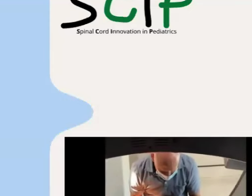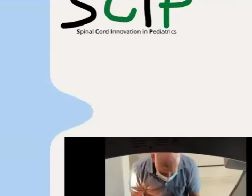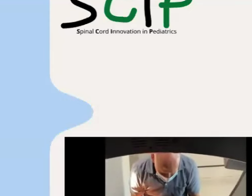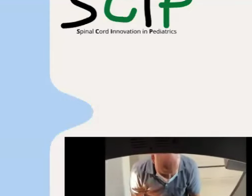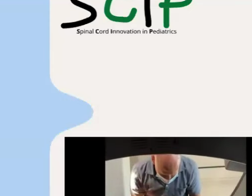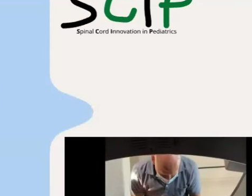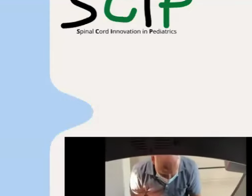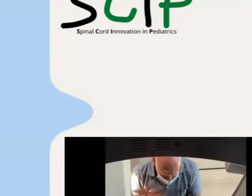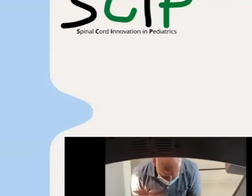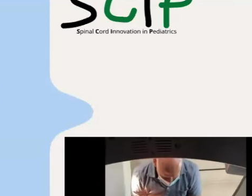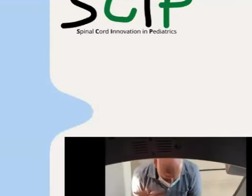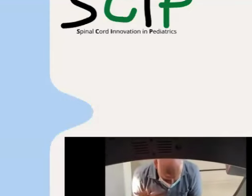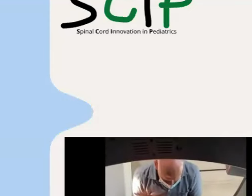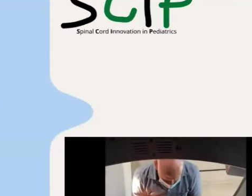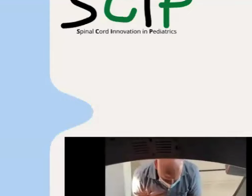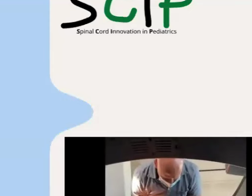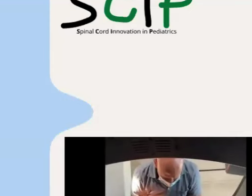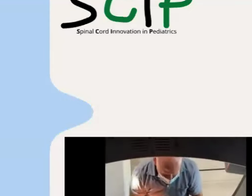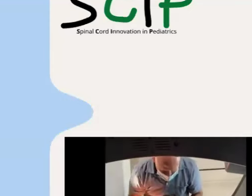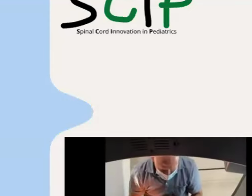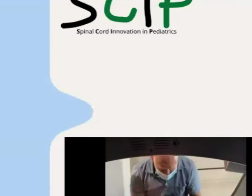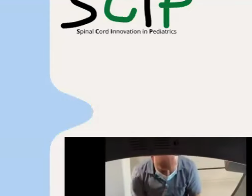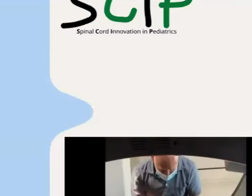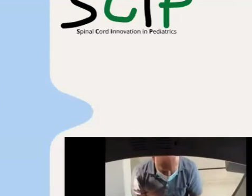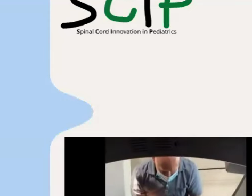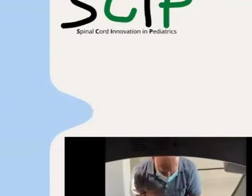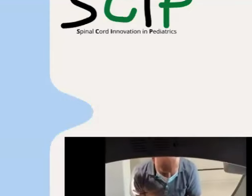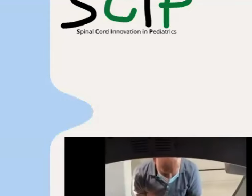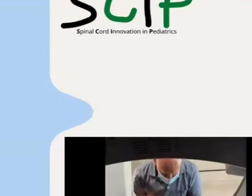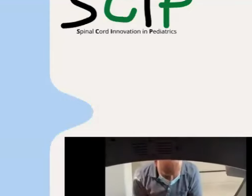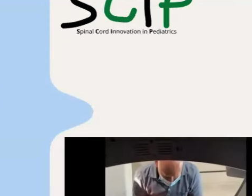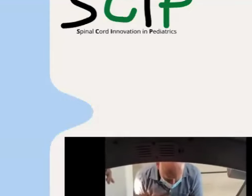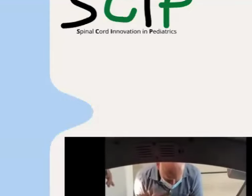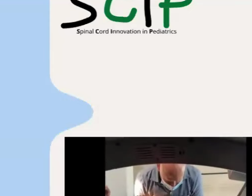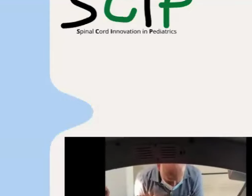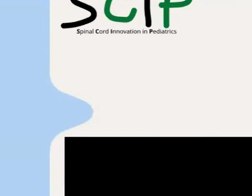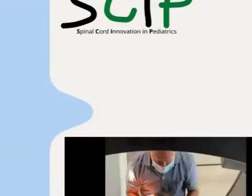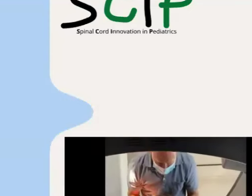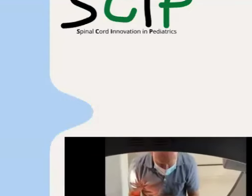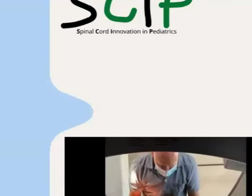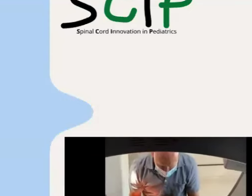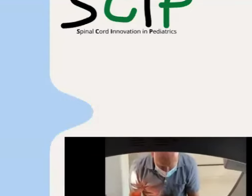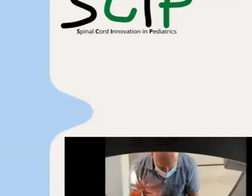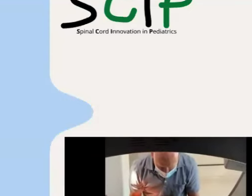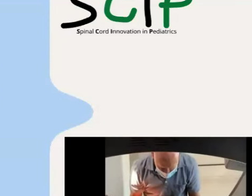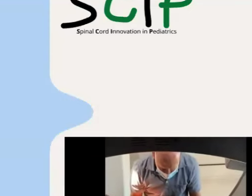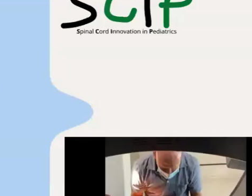that the therapy is completely non-invasive, we're not causing any pain or discomfort to the child and the walking is voluntarily driven.